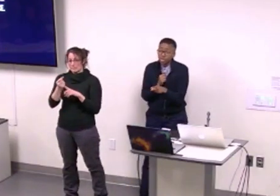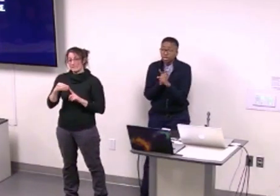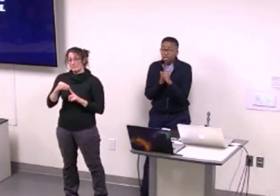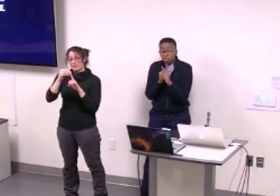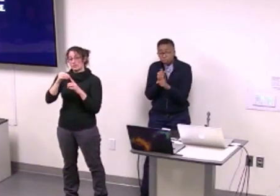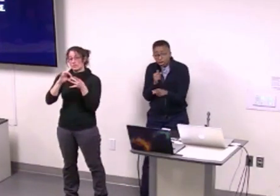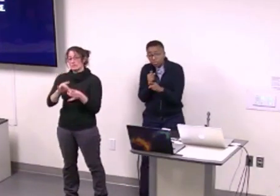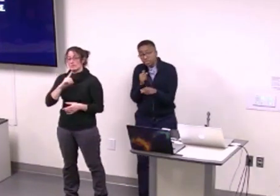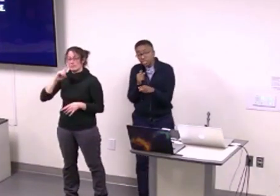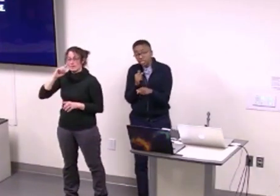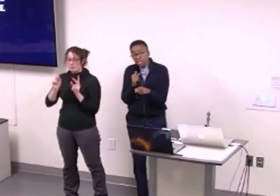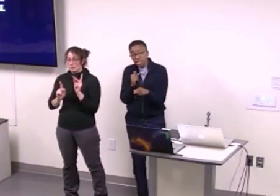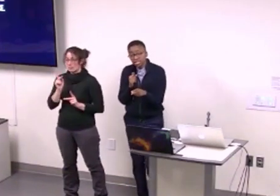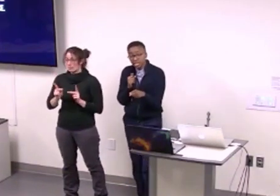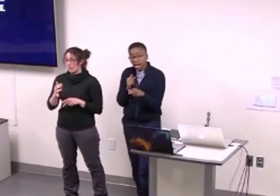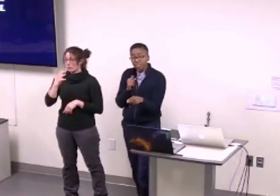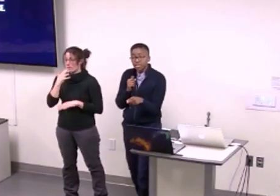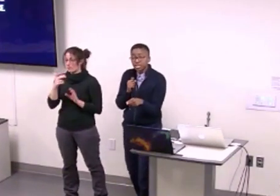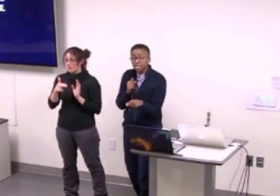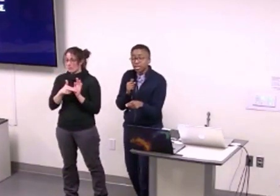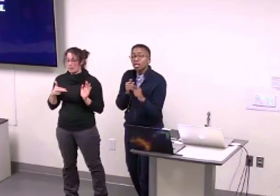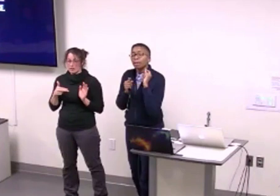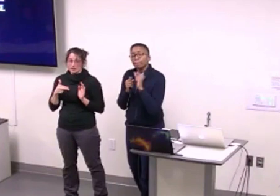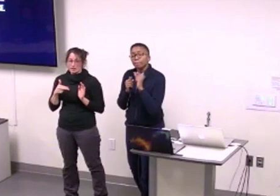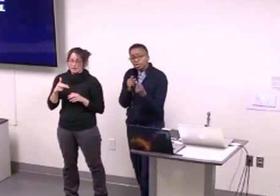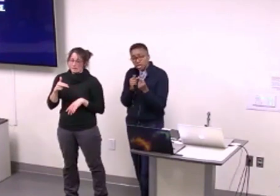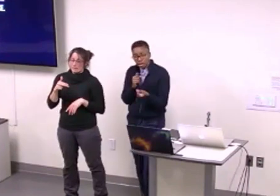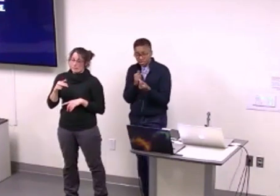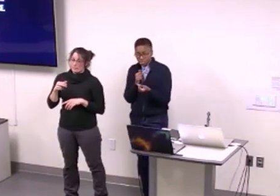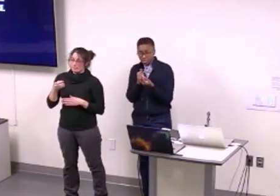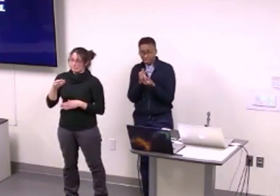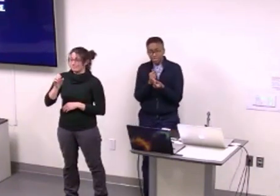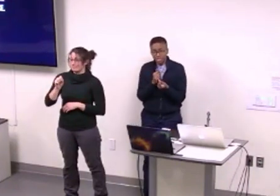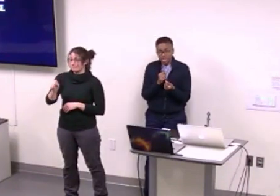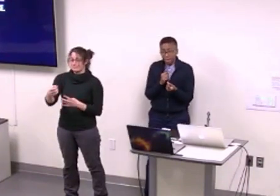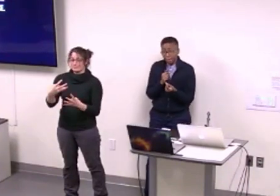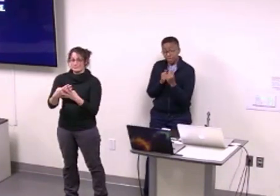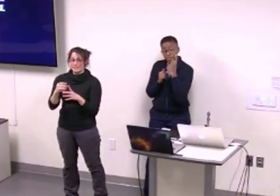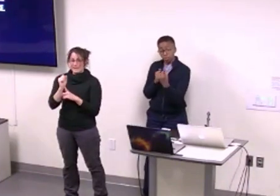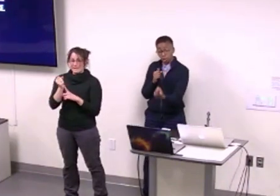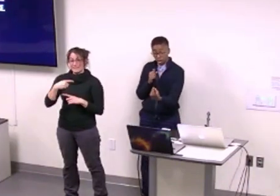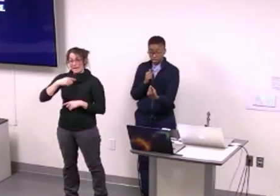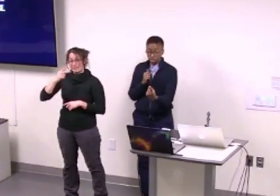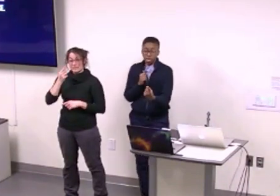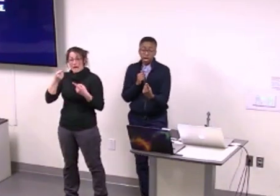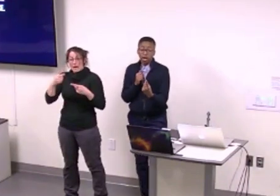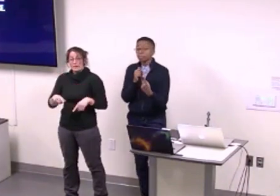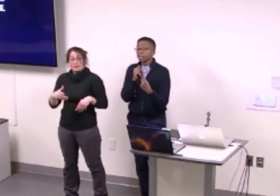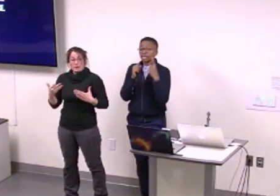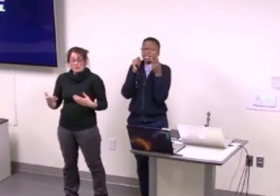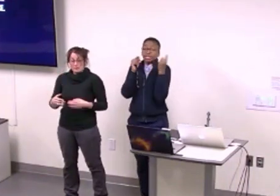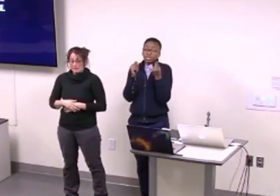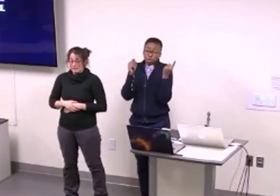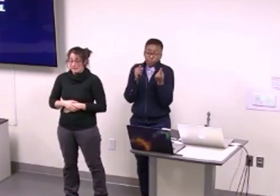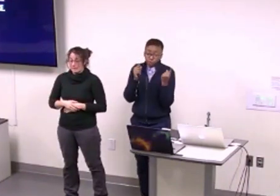The wrongful conviction cases that I've seen. The most common that I've seen happen is one, any interpreter arriving.